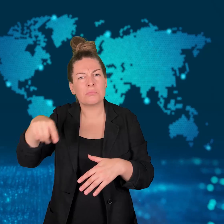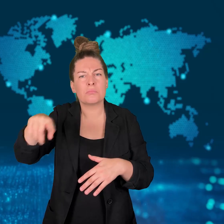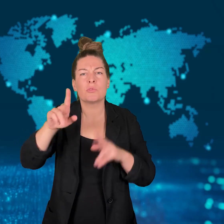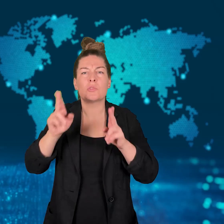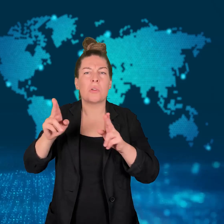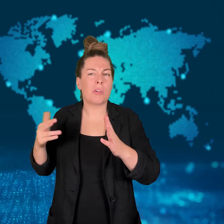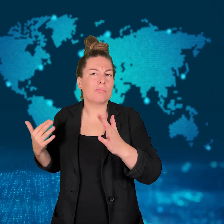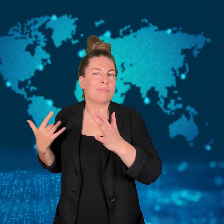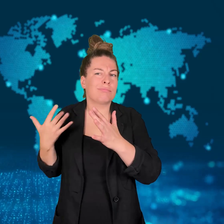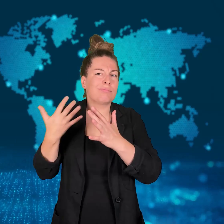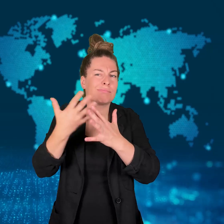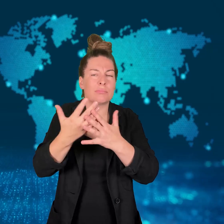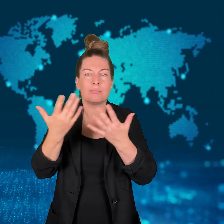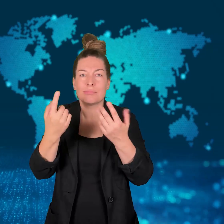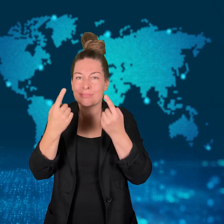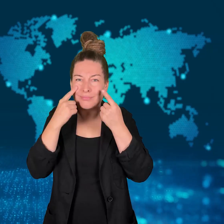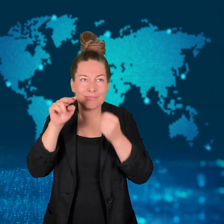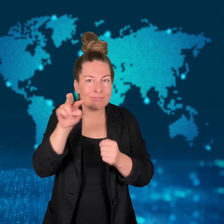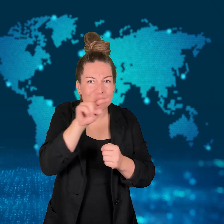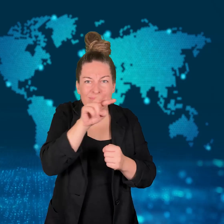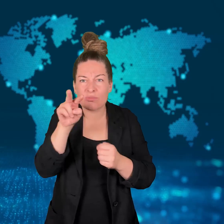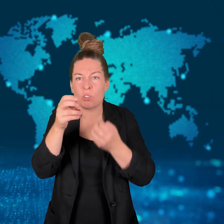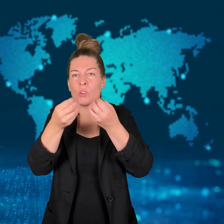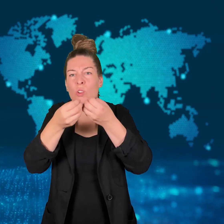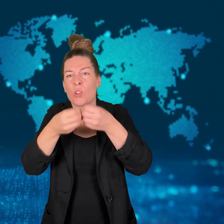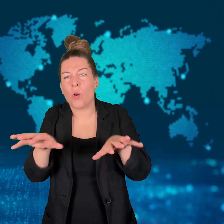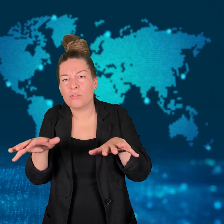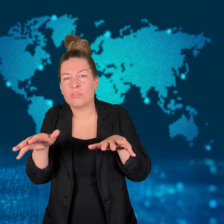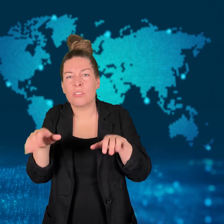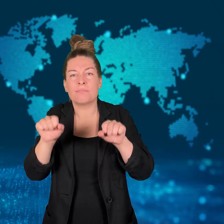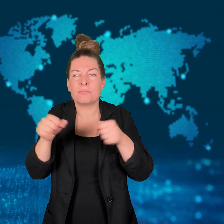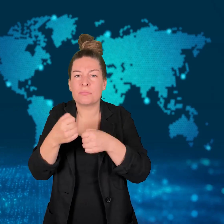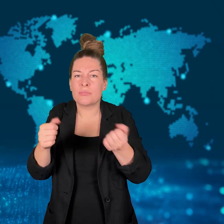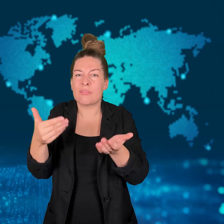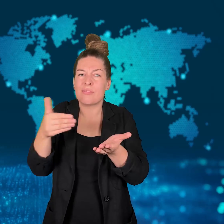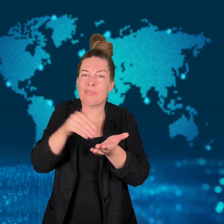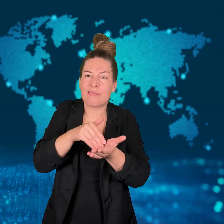This was the world's first transplant of an entire human eye.